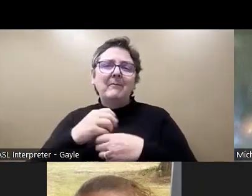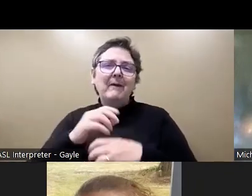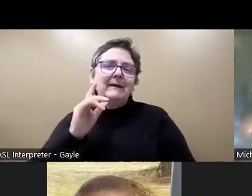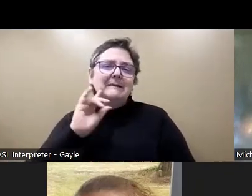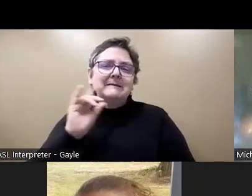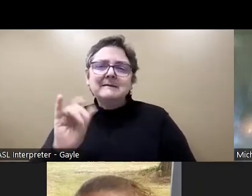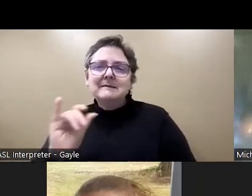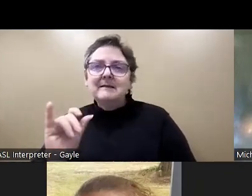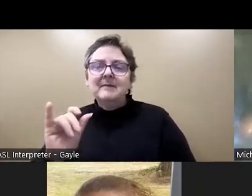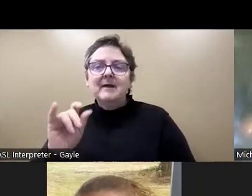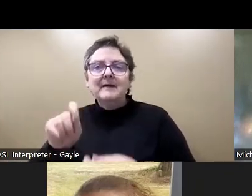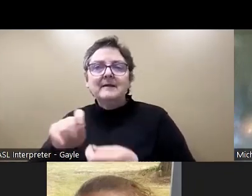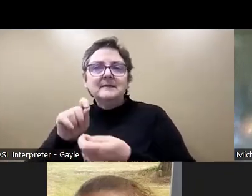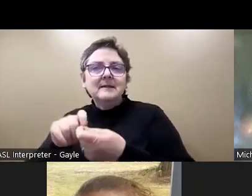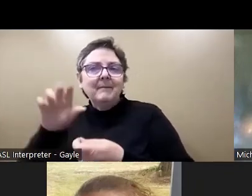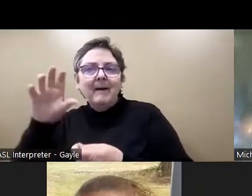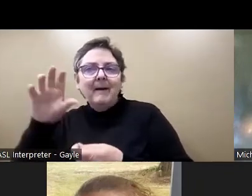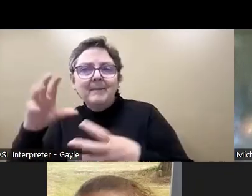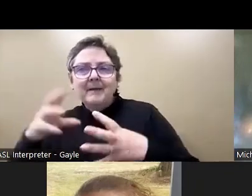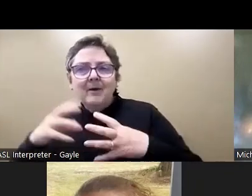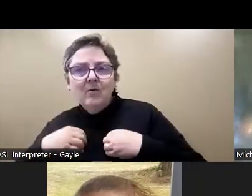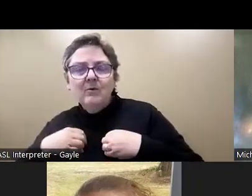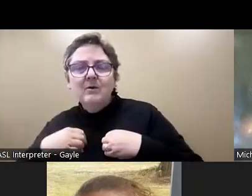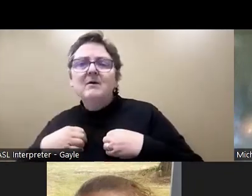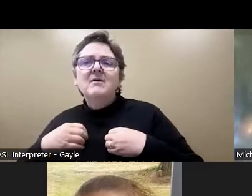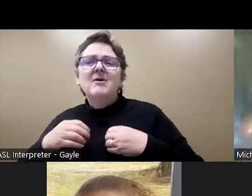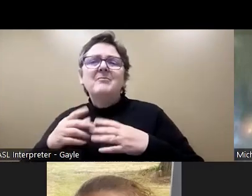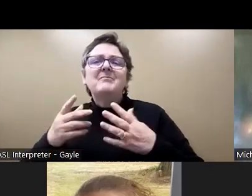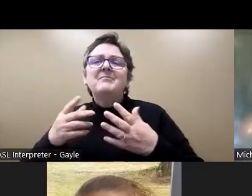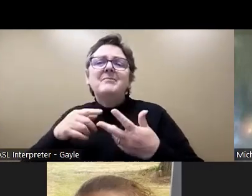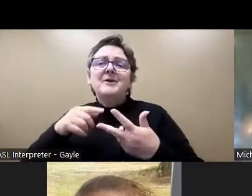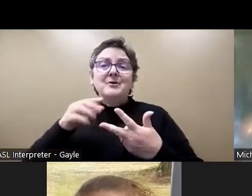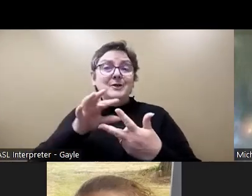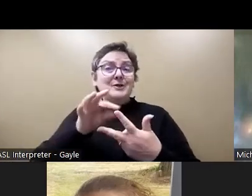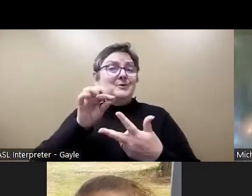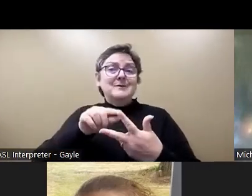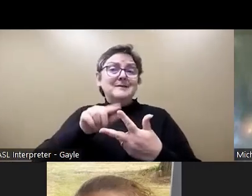that reads EPUB a tablet, a phone, a radio, a TV.